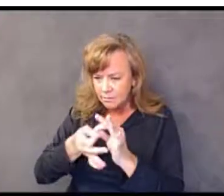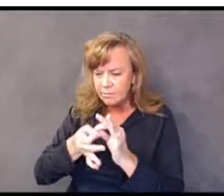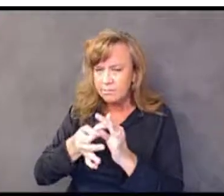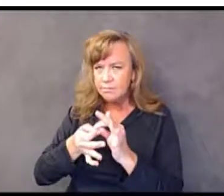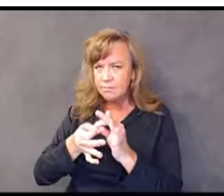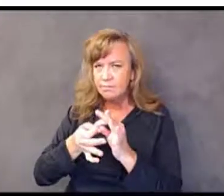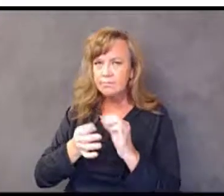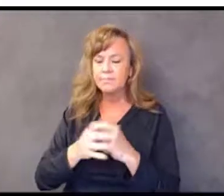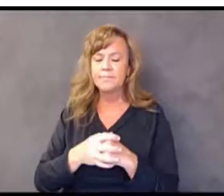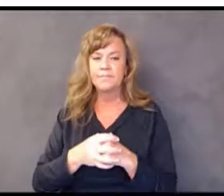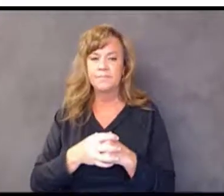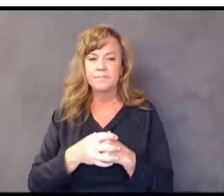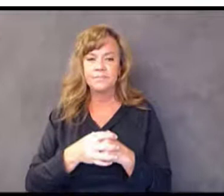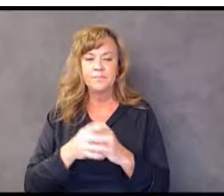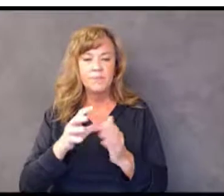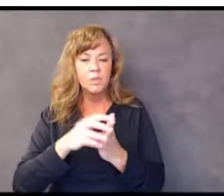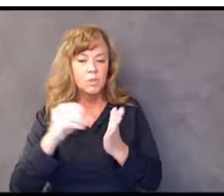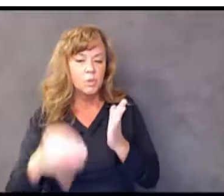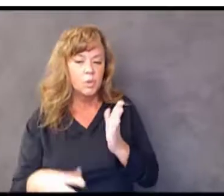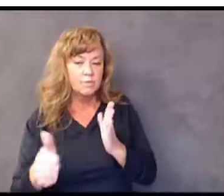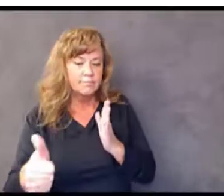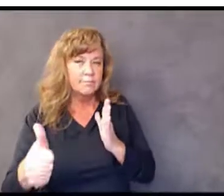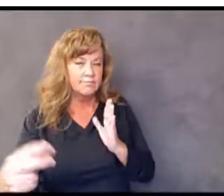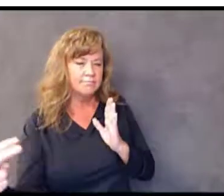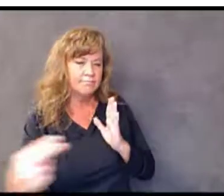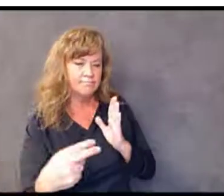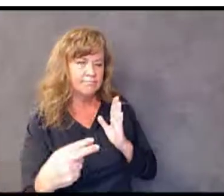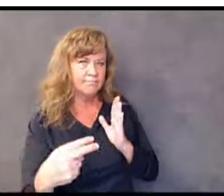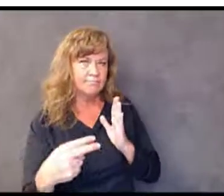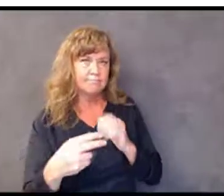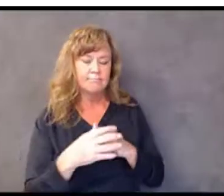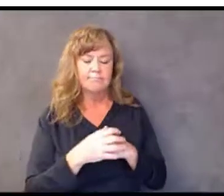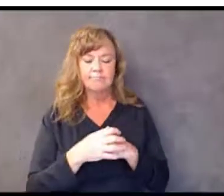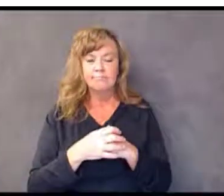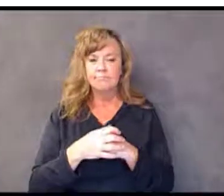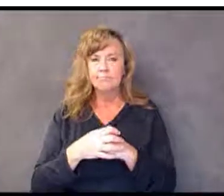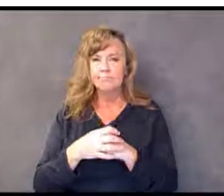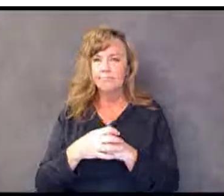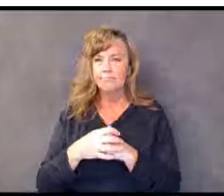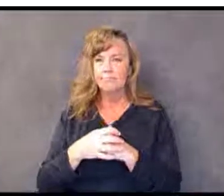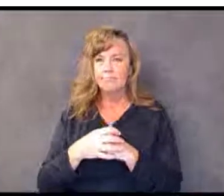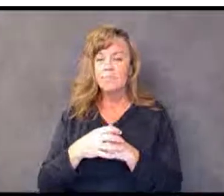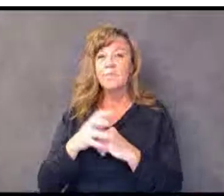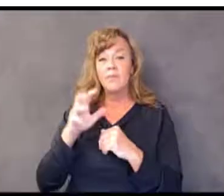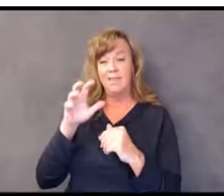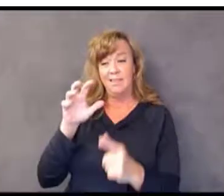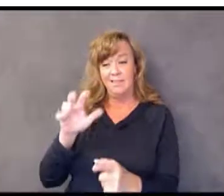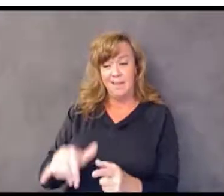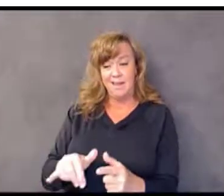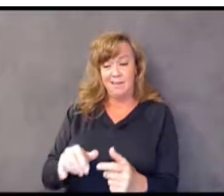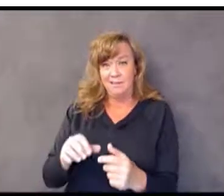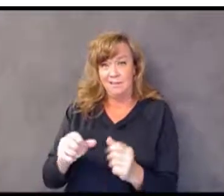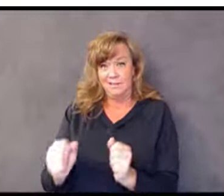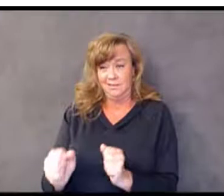Screen duplication should be used in conjunction with interpretation and may require technology